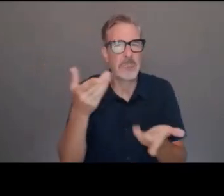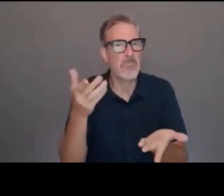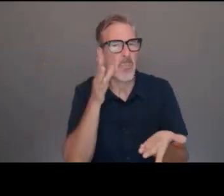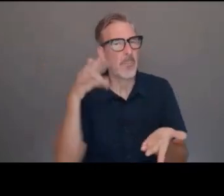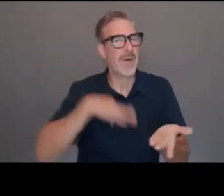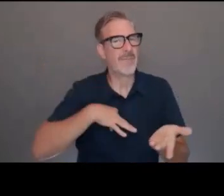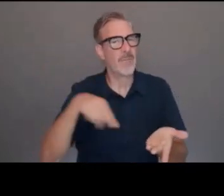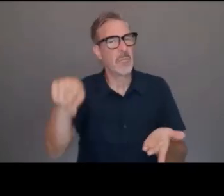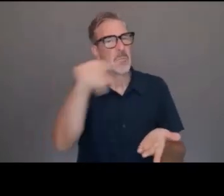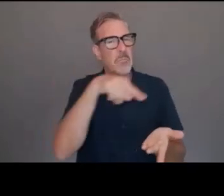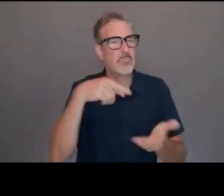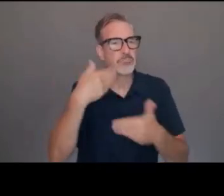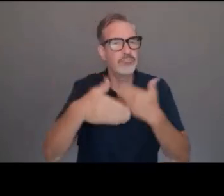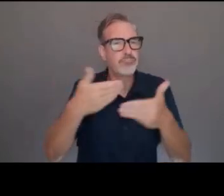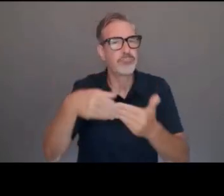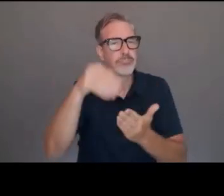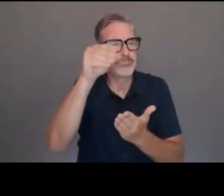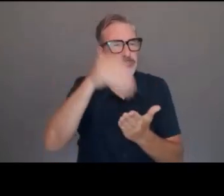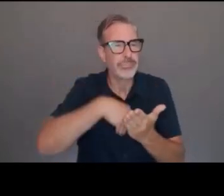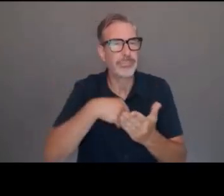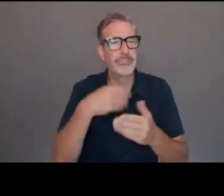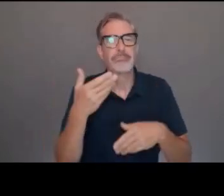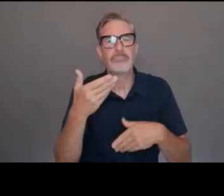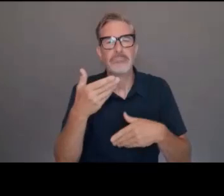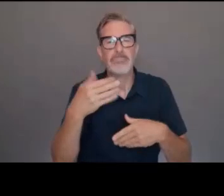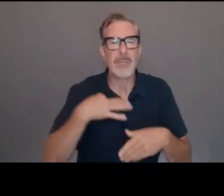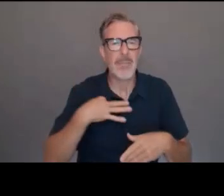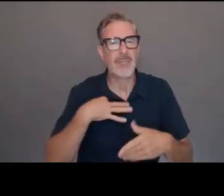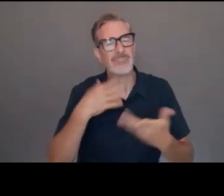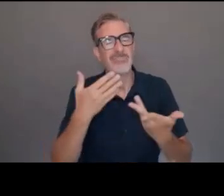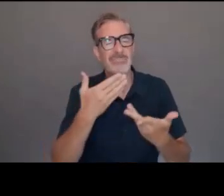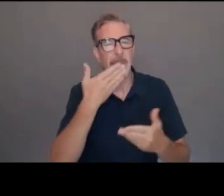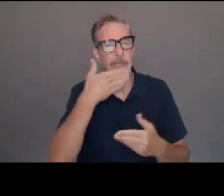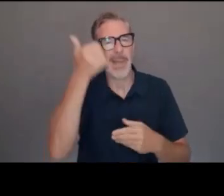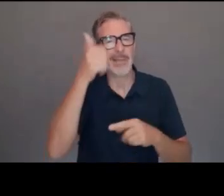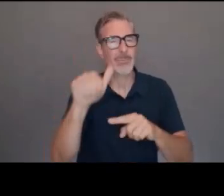Based on a lot of experience at Council and working with the peer assessment committees.